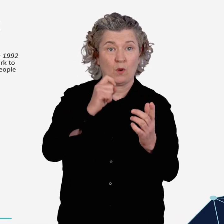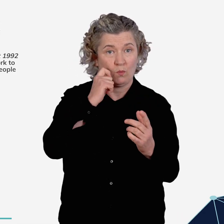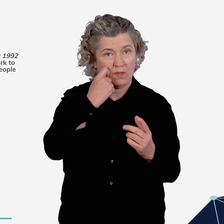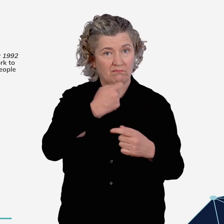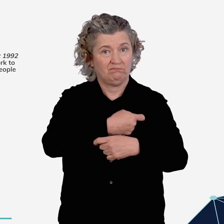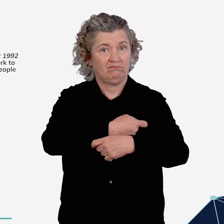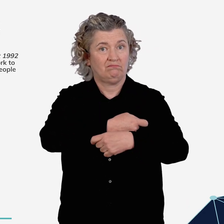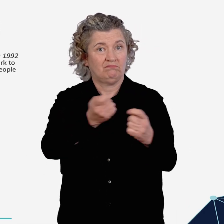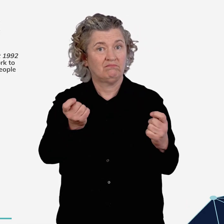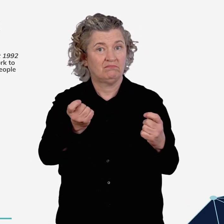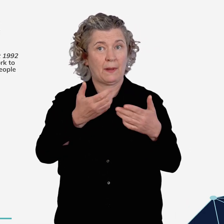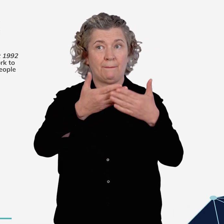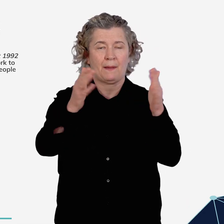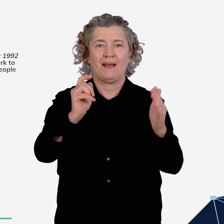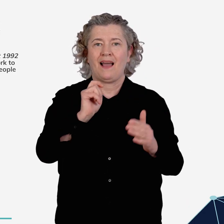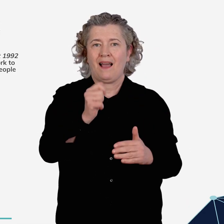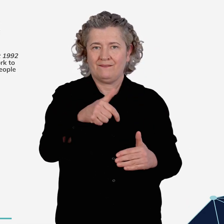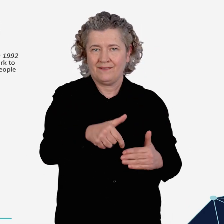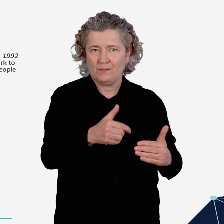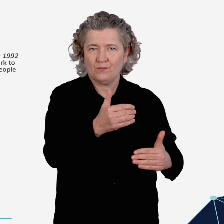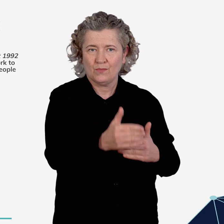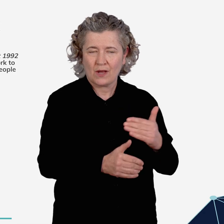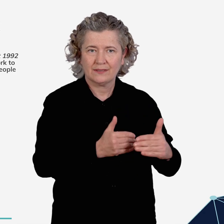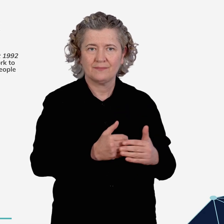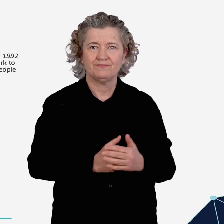will be made publicly available following this process.